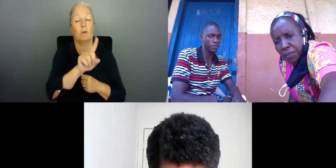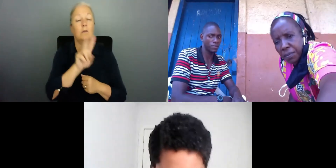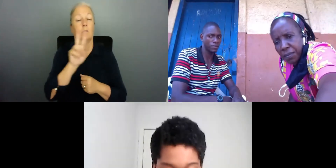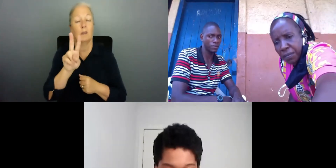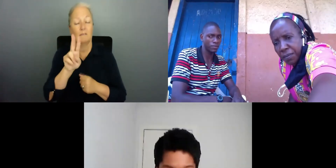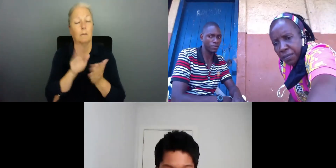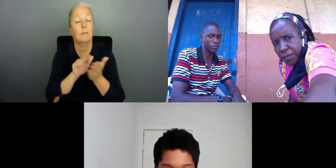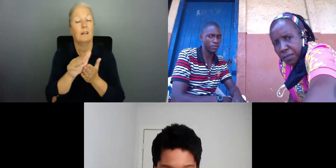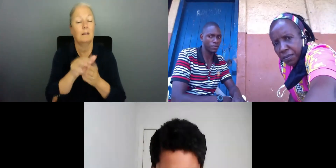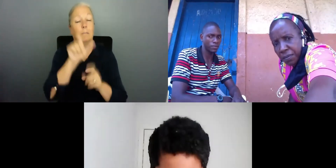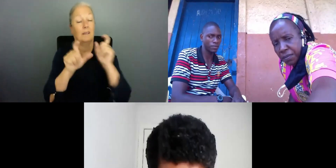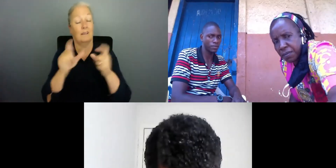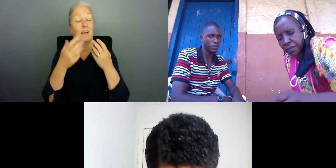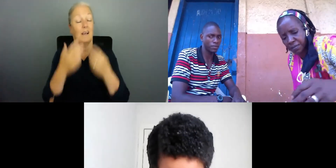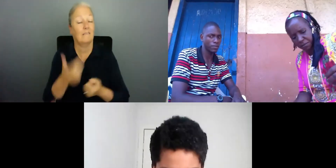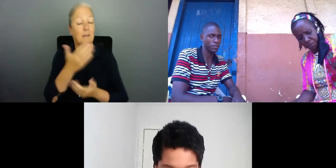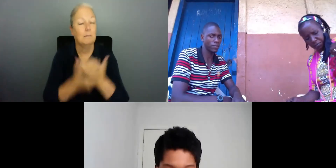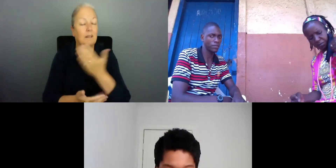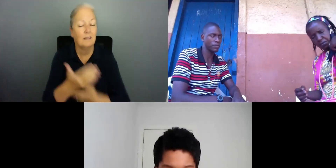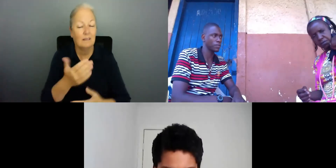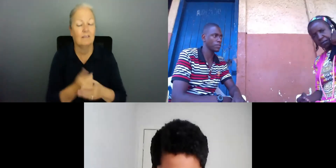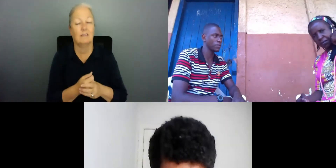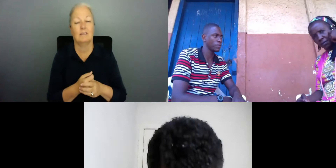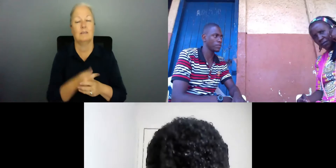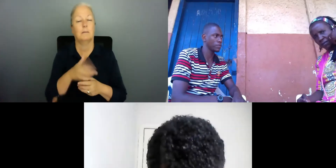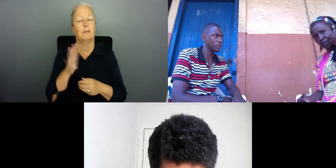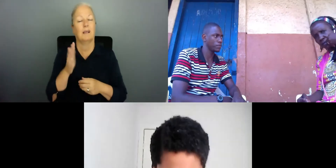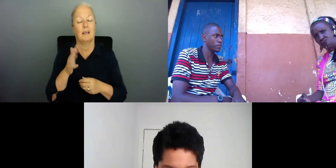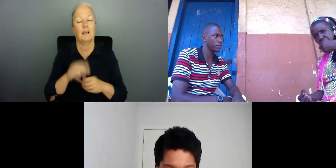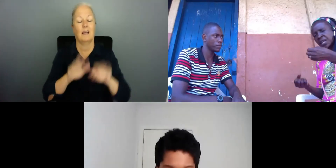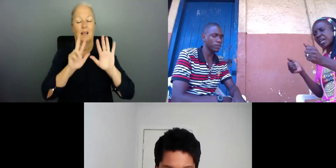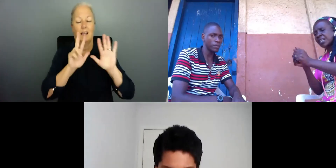besides approximately eight hundred and ten thousand of brazilians have declared indigenous